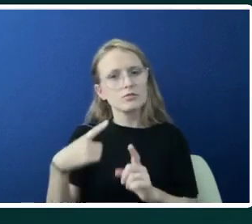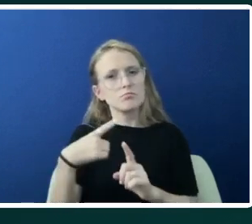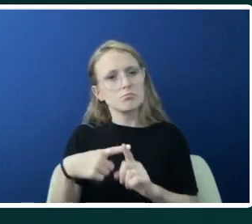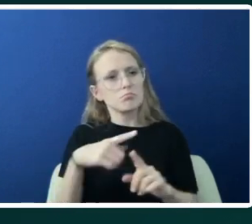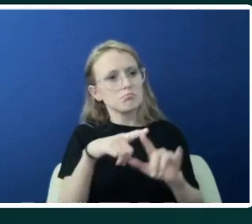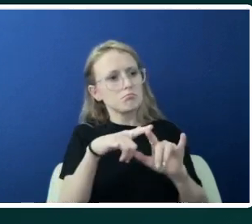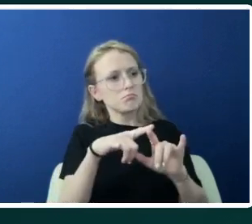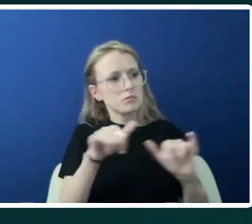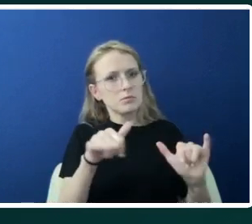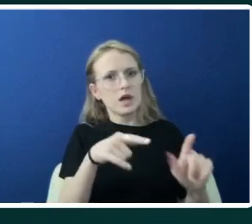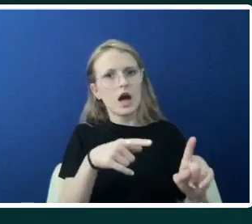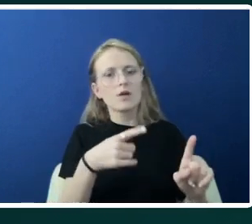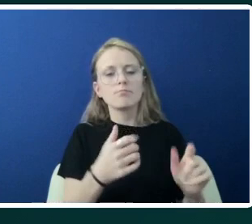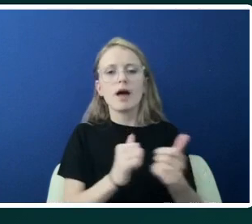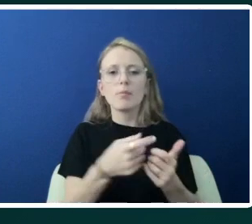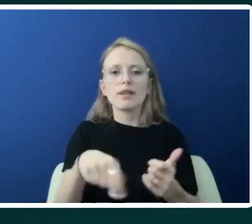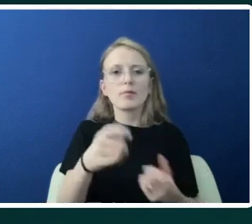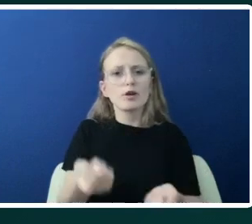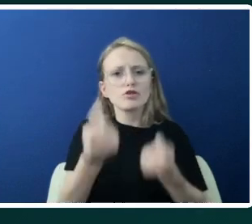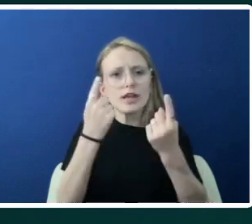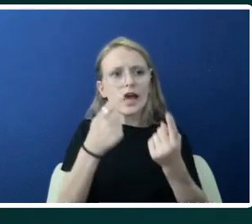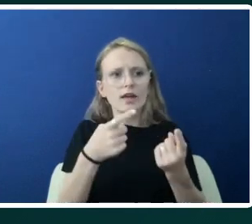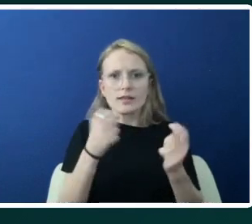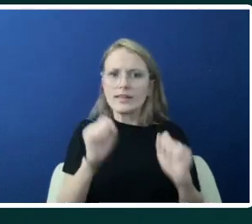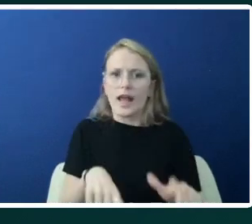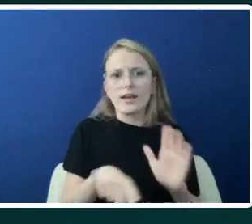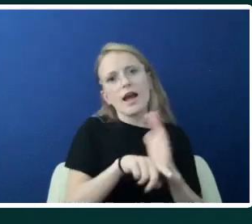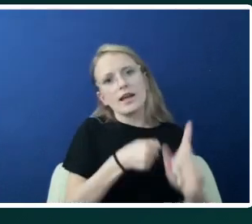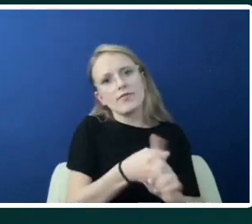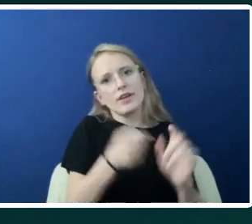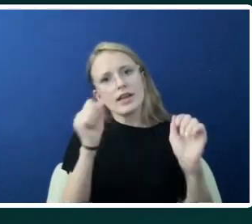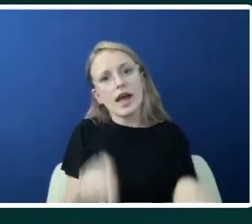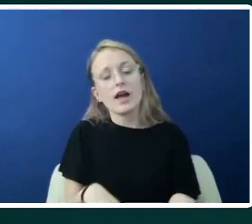And that was kind of the genesis of this project. What would happen if we got young people together,